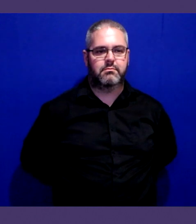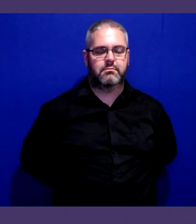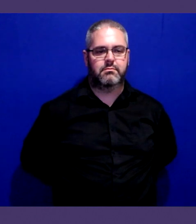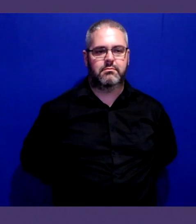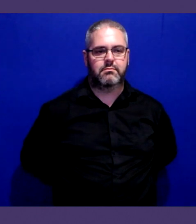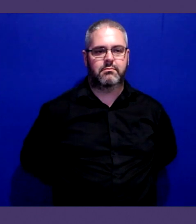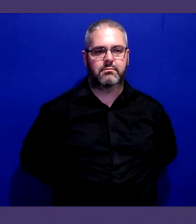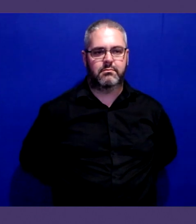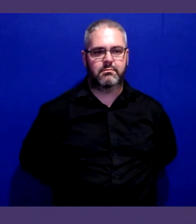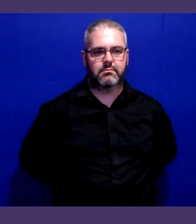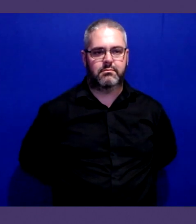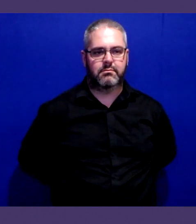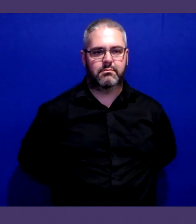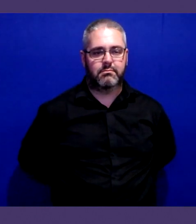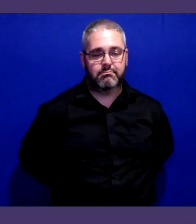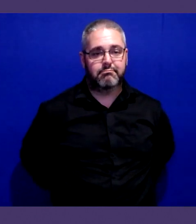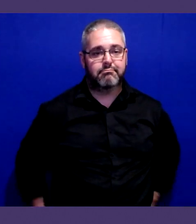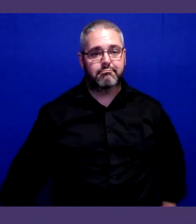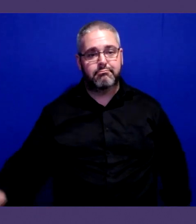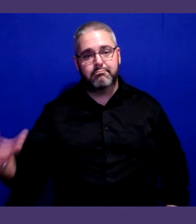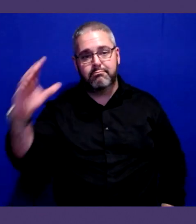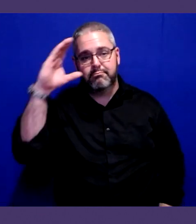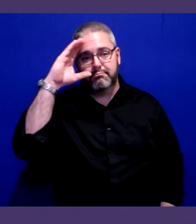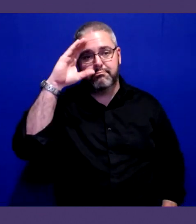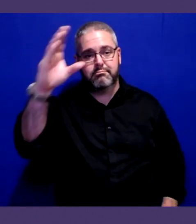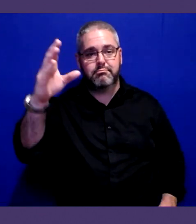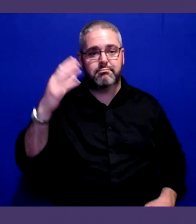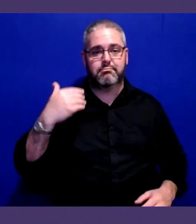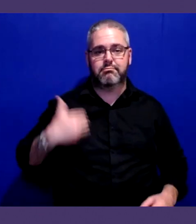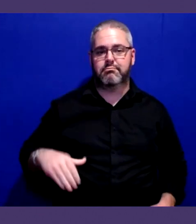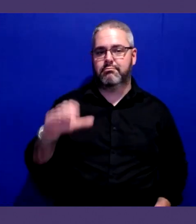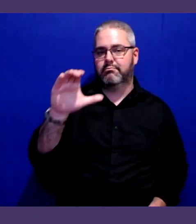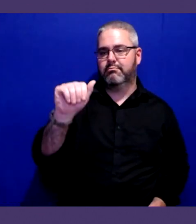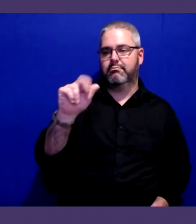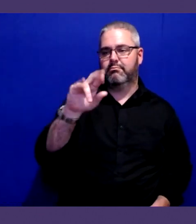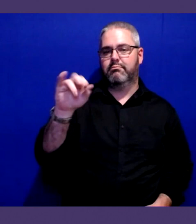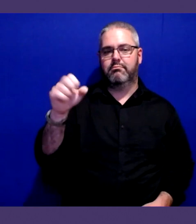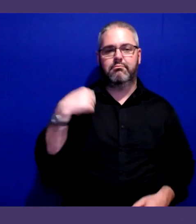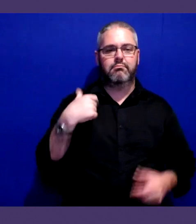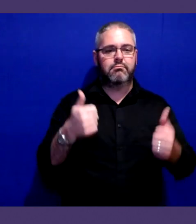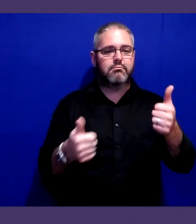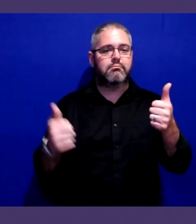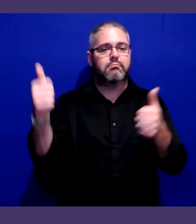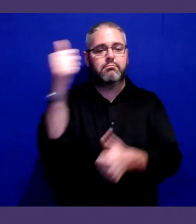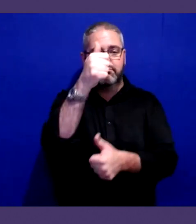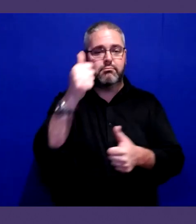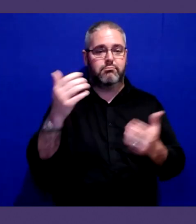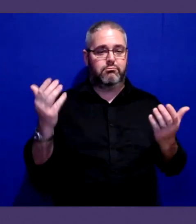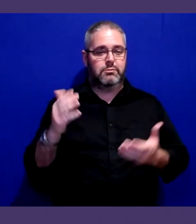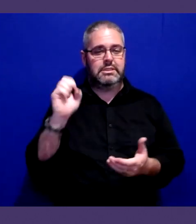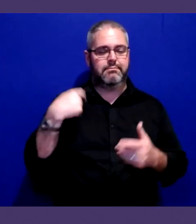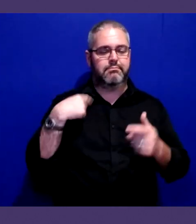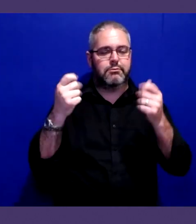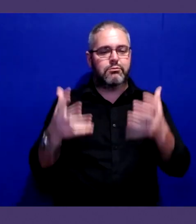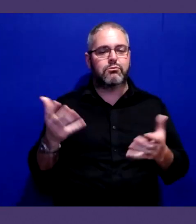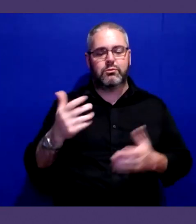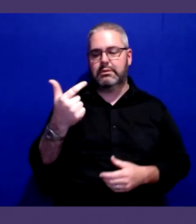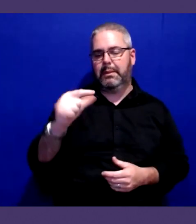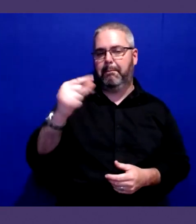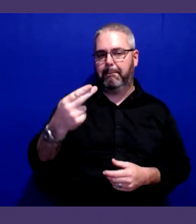Carie Fisher: Hello everyone. I'm Carie Fisher, Senior Accessibility Program Manager at GitHub, and I'm thrilled to welcome you all to our session titled, "Empowering